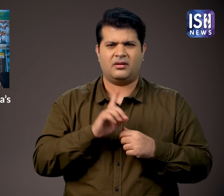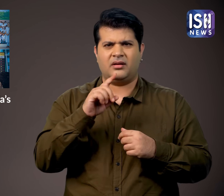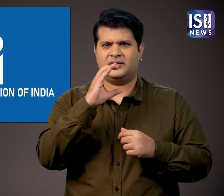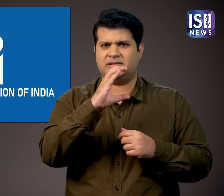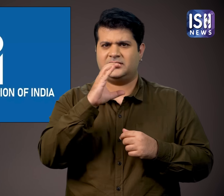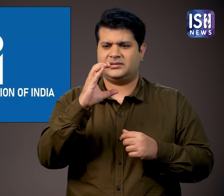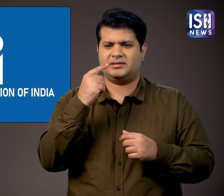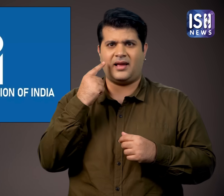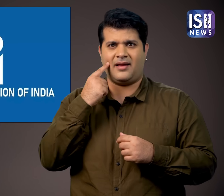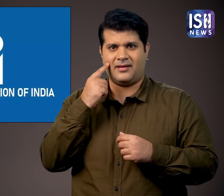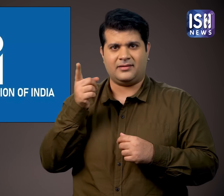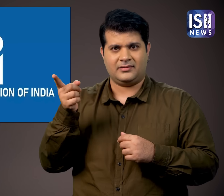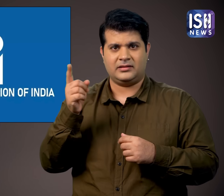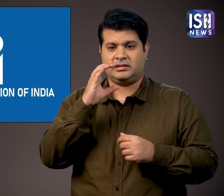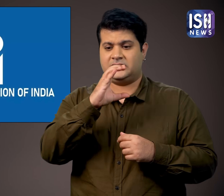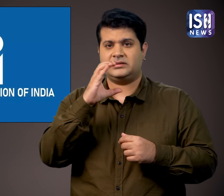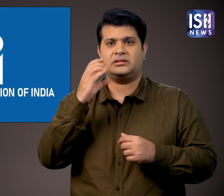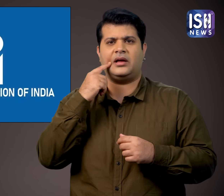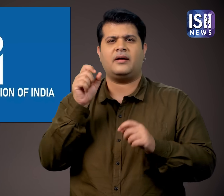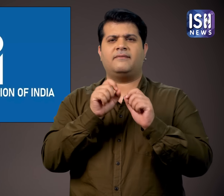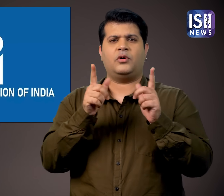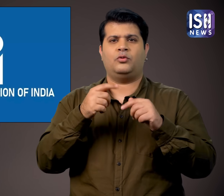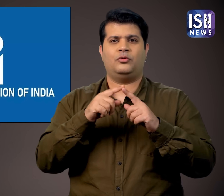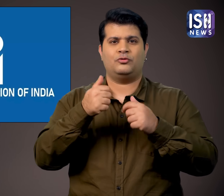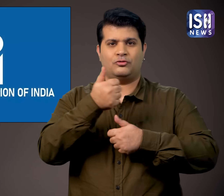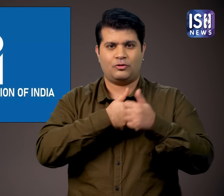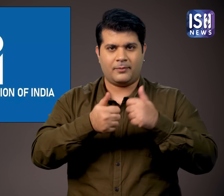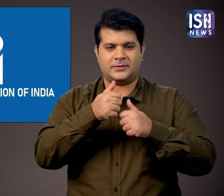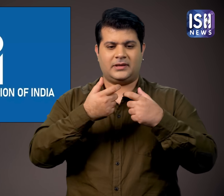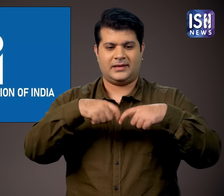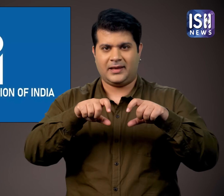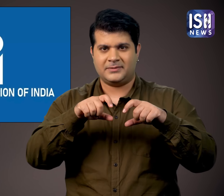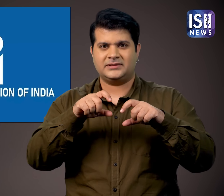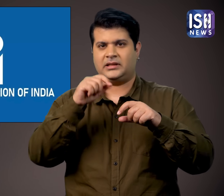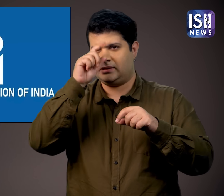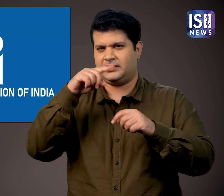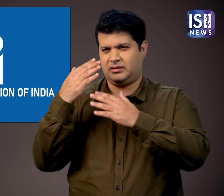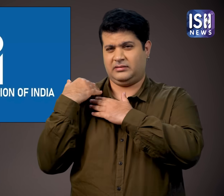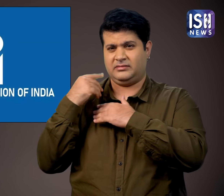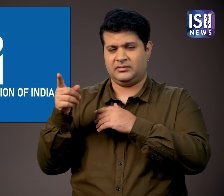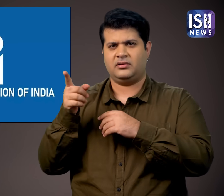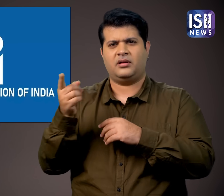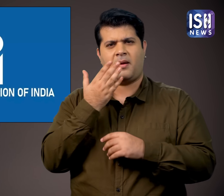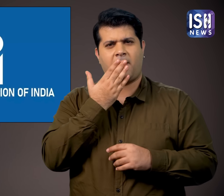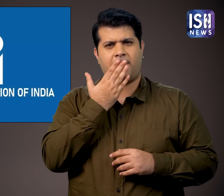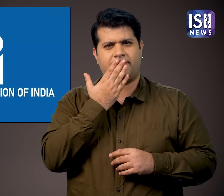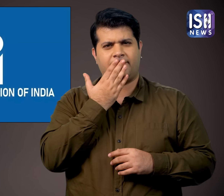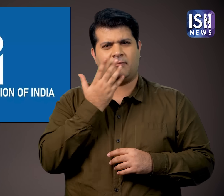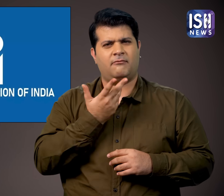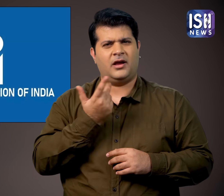why did the Competition Commission of India (CCI) stay silent for so long?